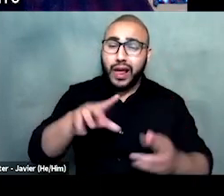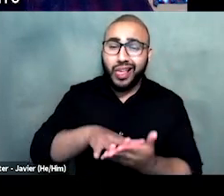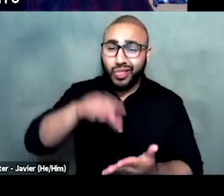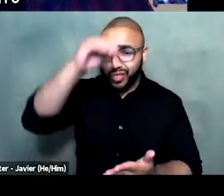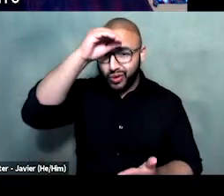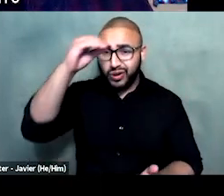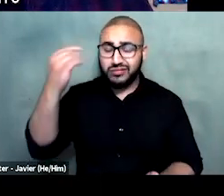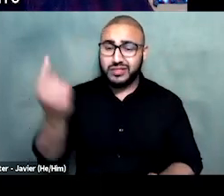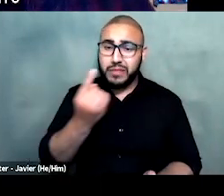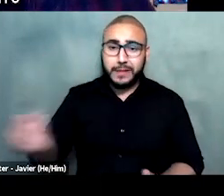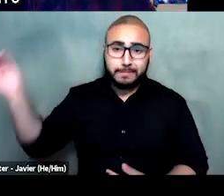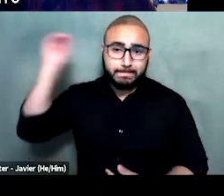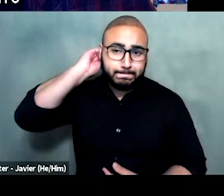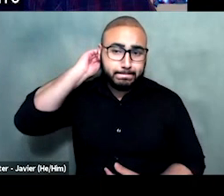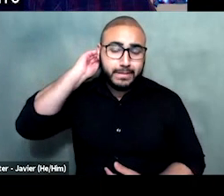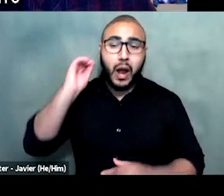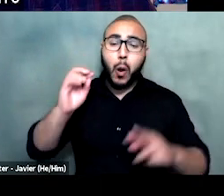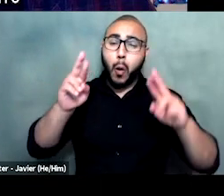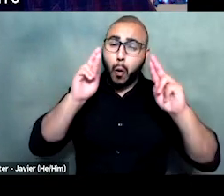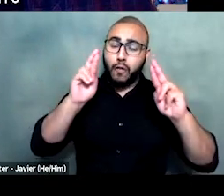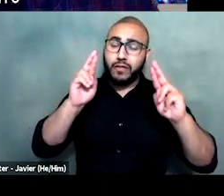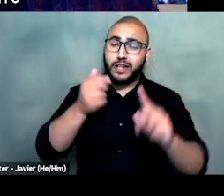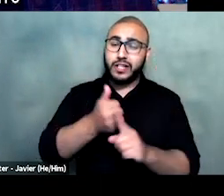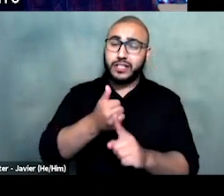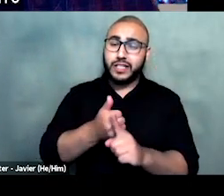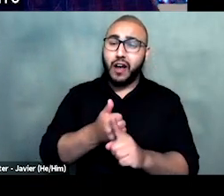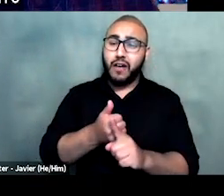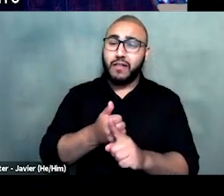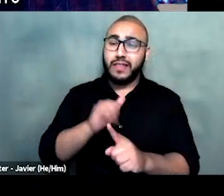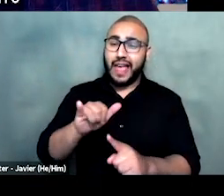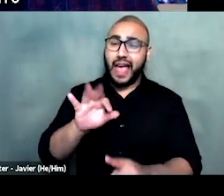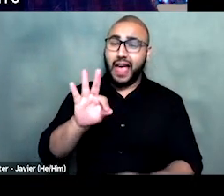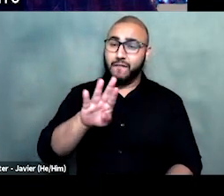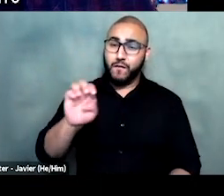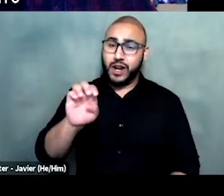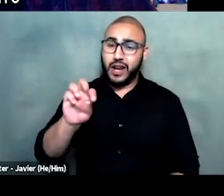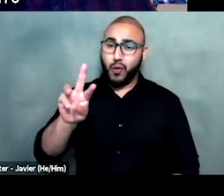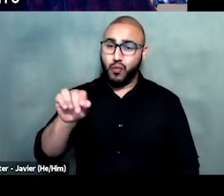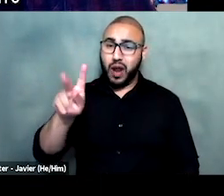time to listen. I hope that you did learn something from this and I hope that you take